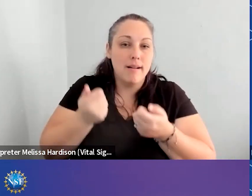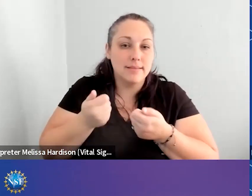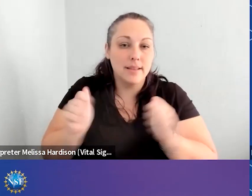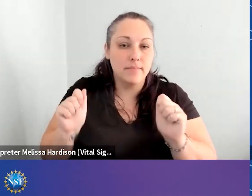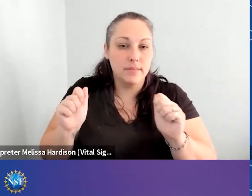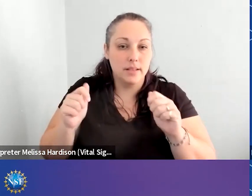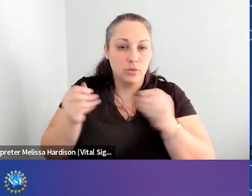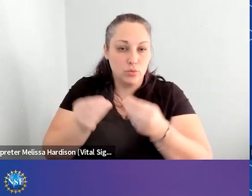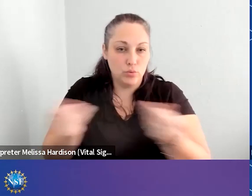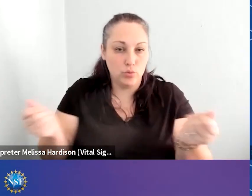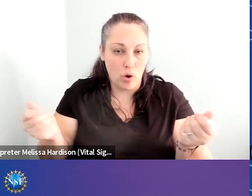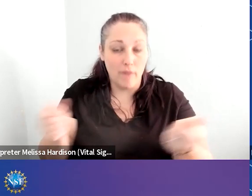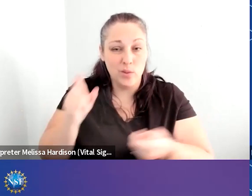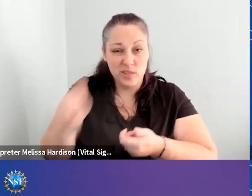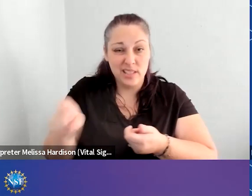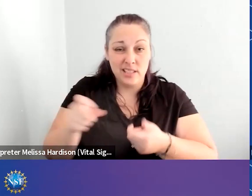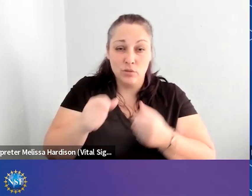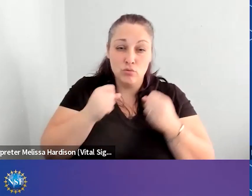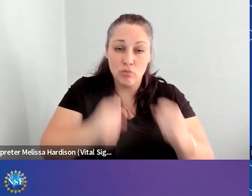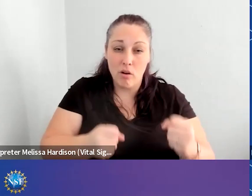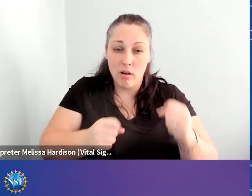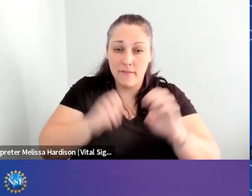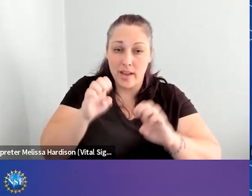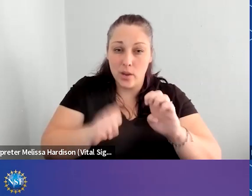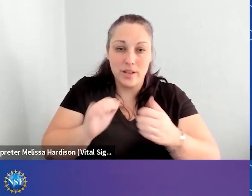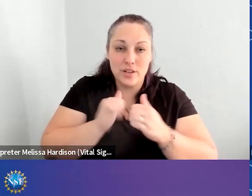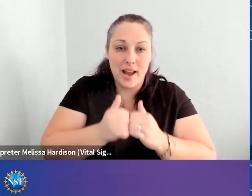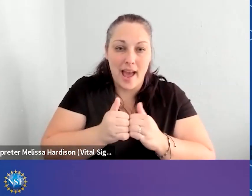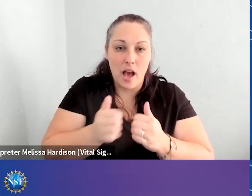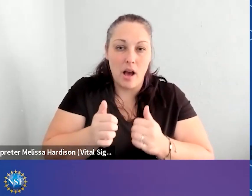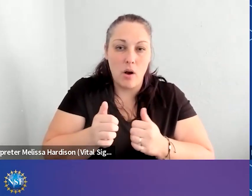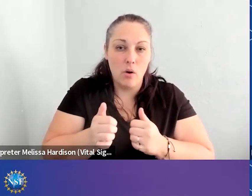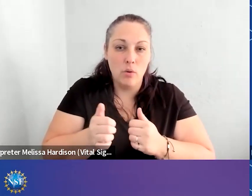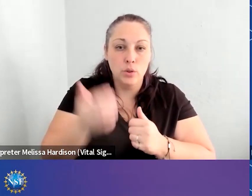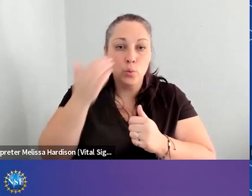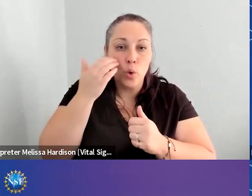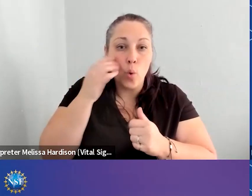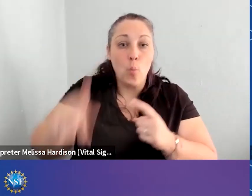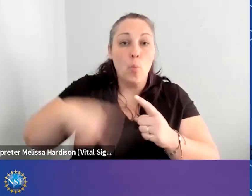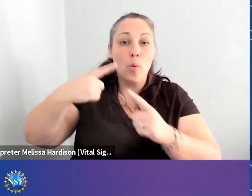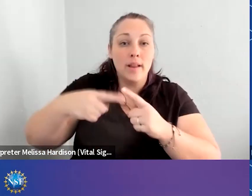You need a really strong evaluation or research plan. And then what will you do once you've figured out that you've solved it?